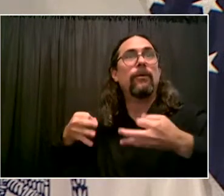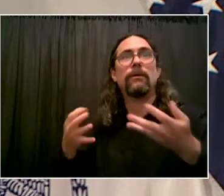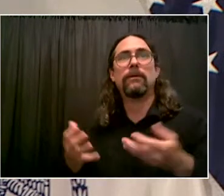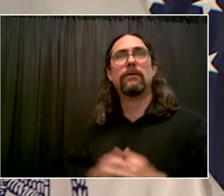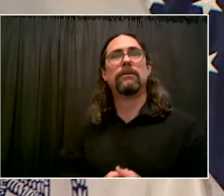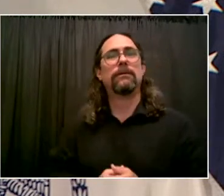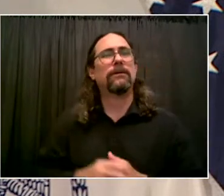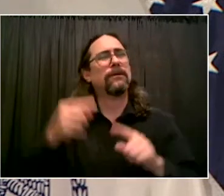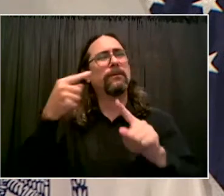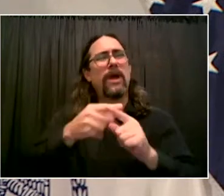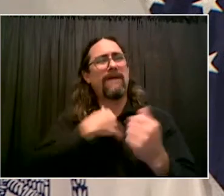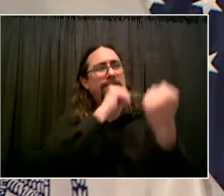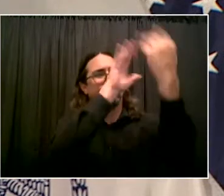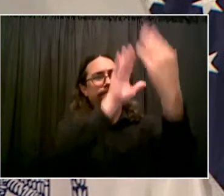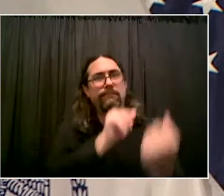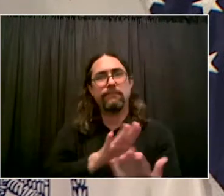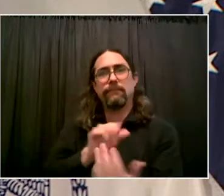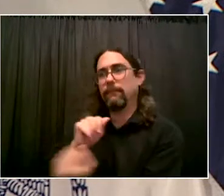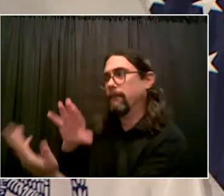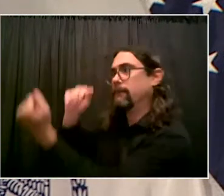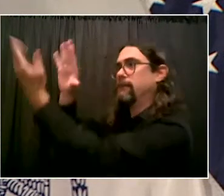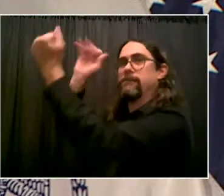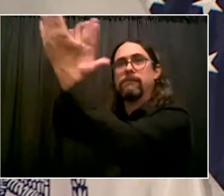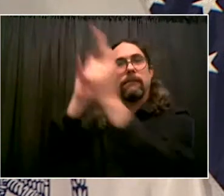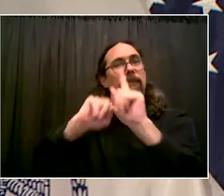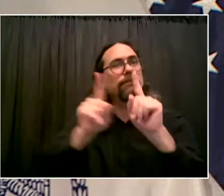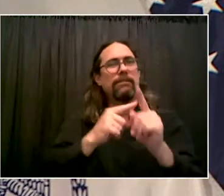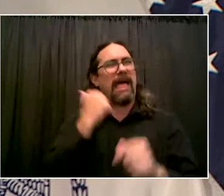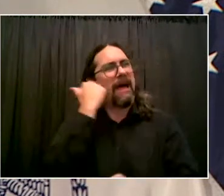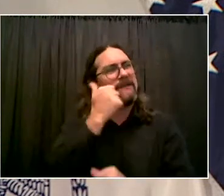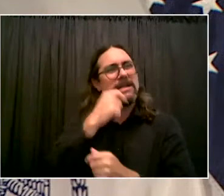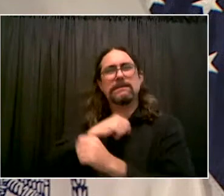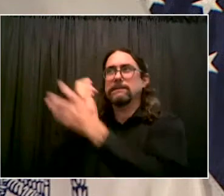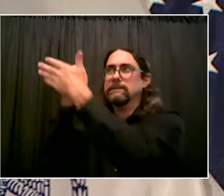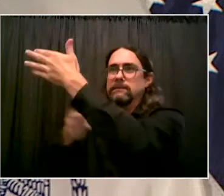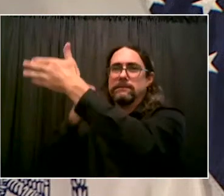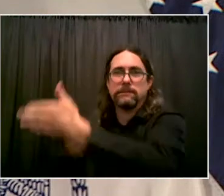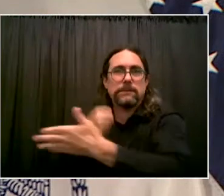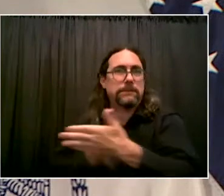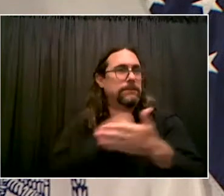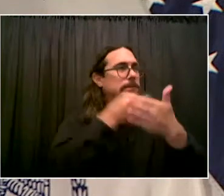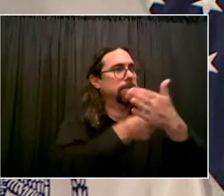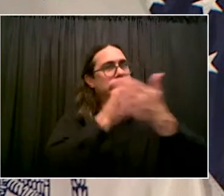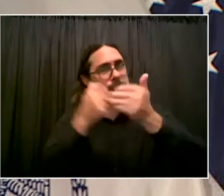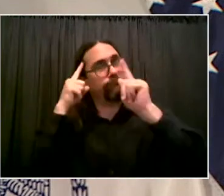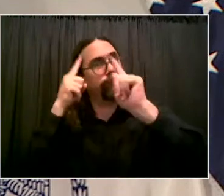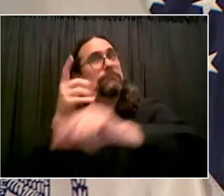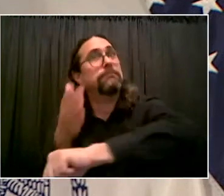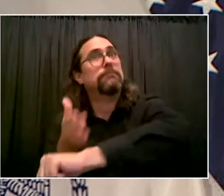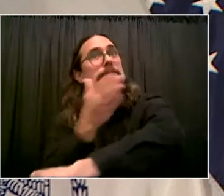WHAT WE HAVE IN THCE ITY WE ARE OUT THERE FIGHTING EVERY SINGLE DAYWI TH THE RESOURCES OF THE NYPD.